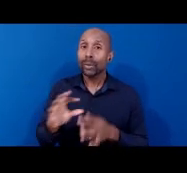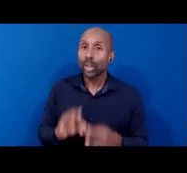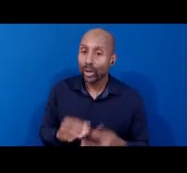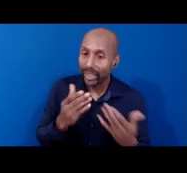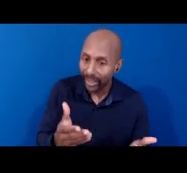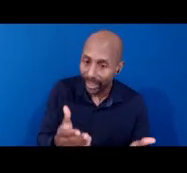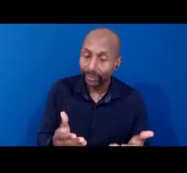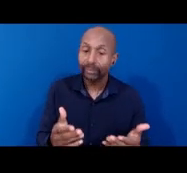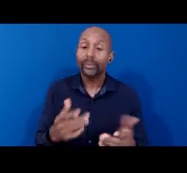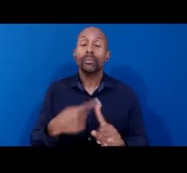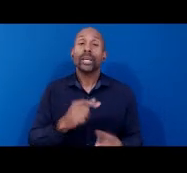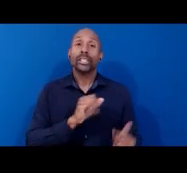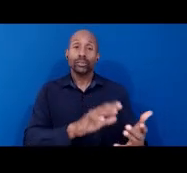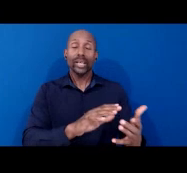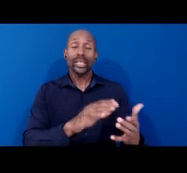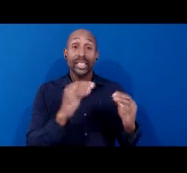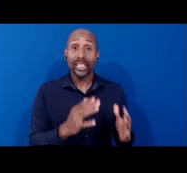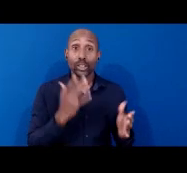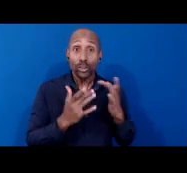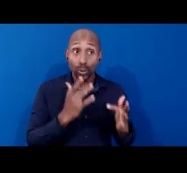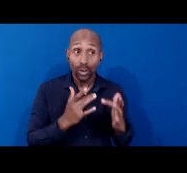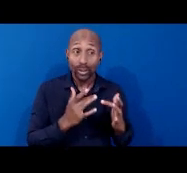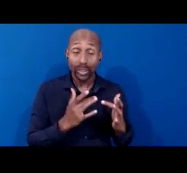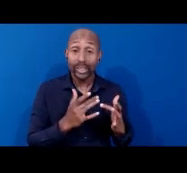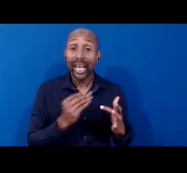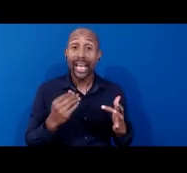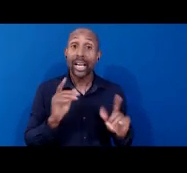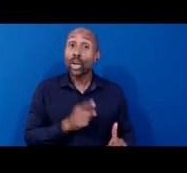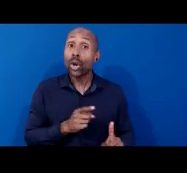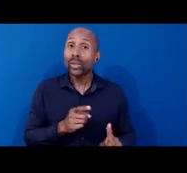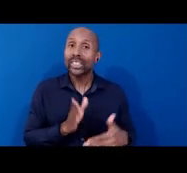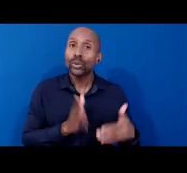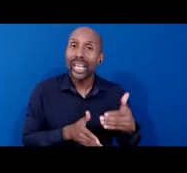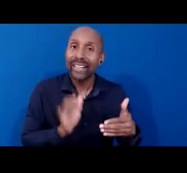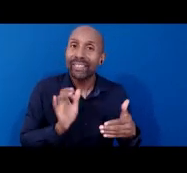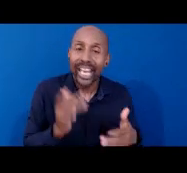teacher shortage and end it entirely by 2043. Next slide, please.